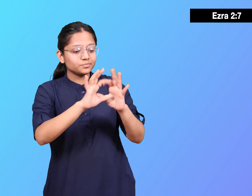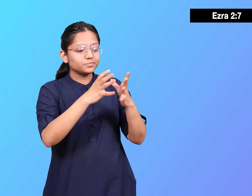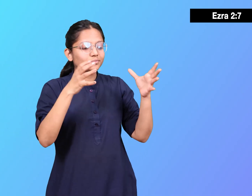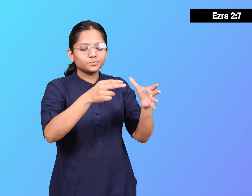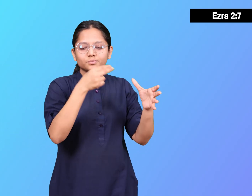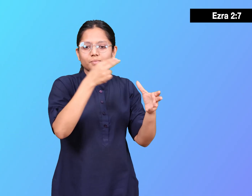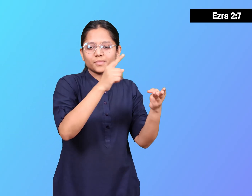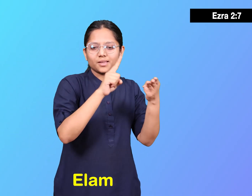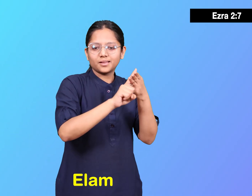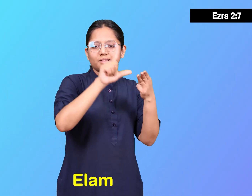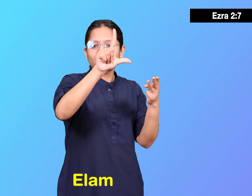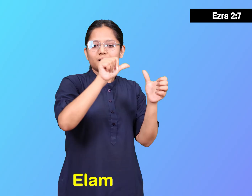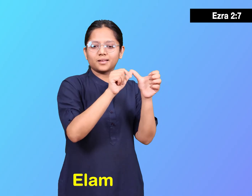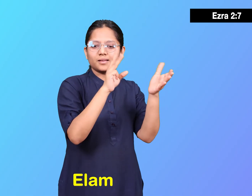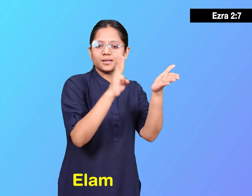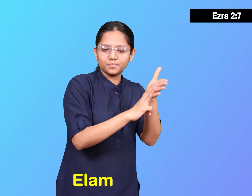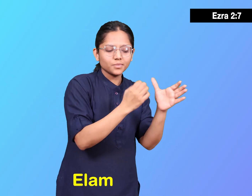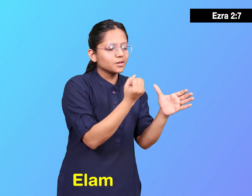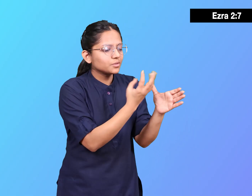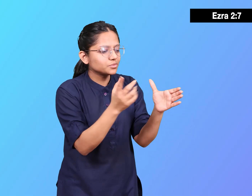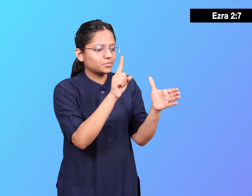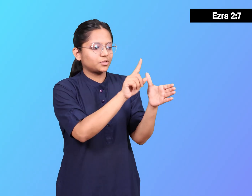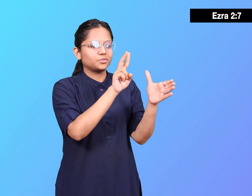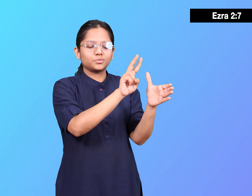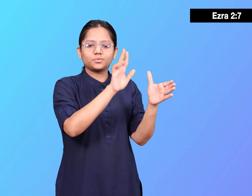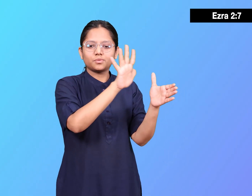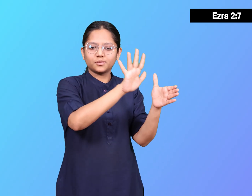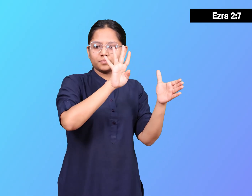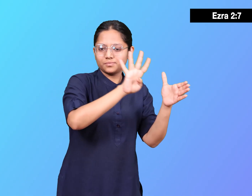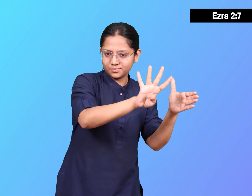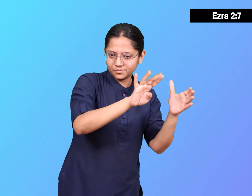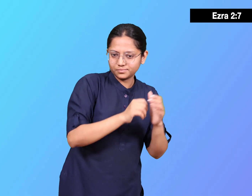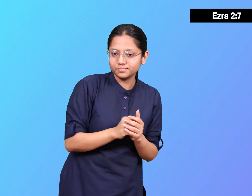the descendants of Elam: 1254